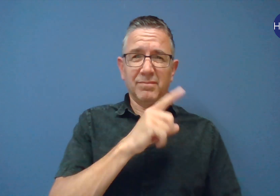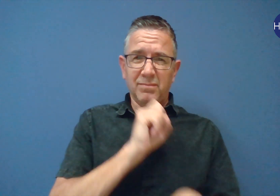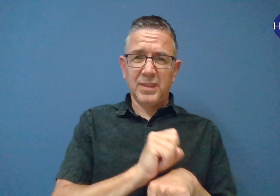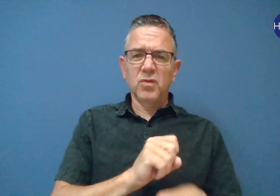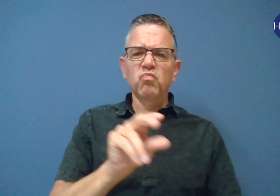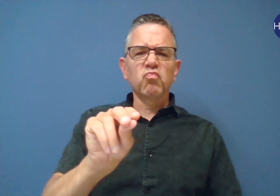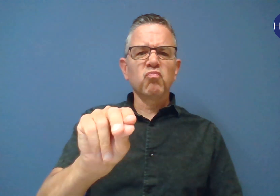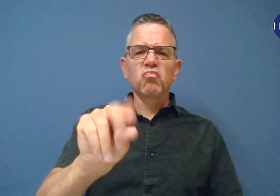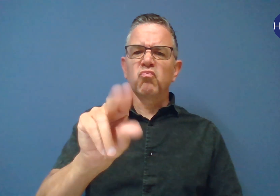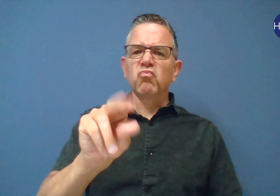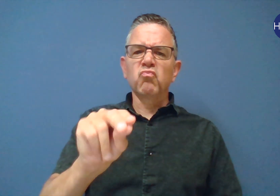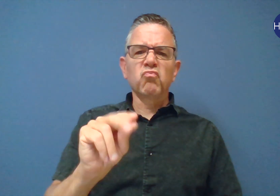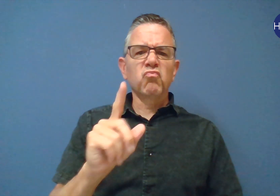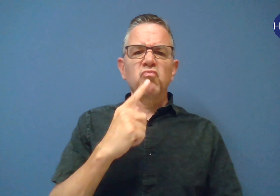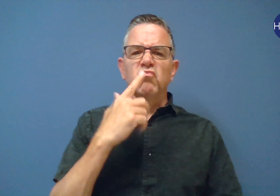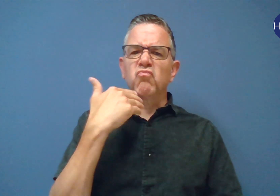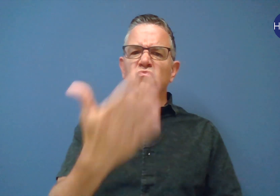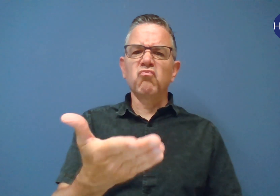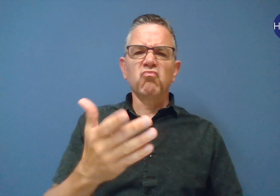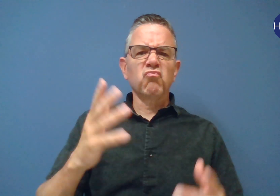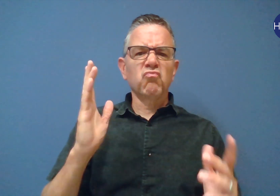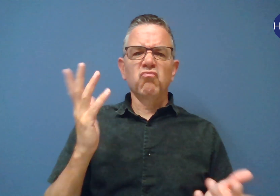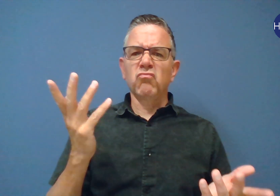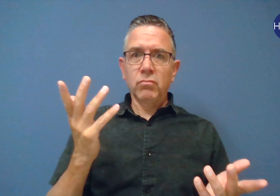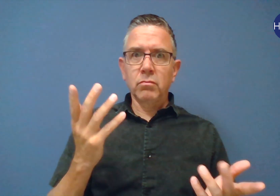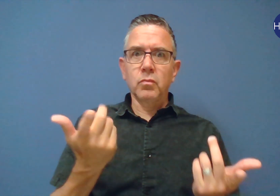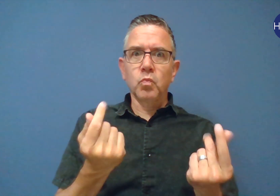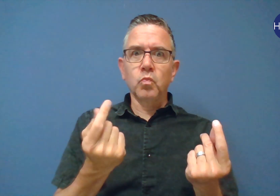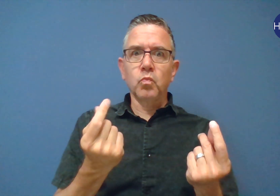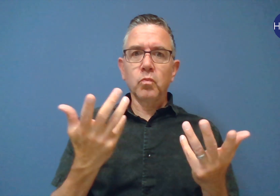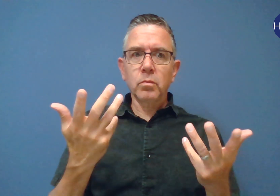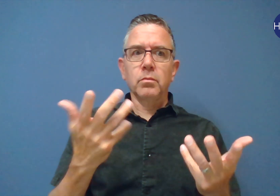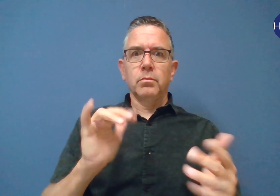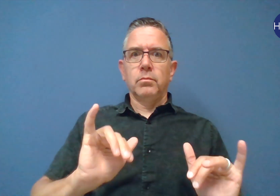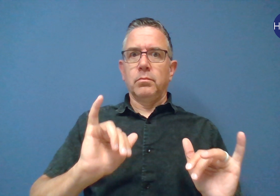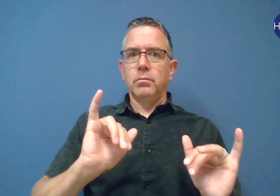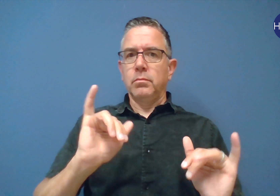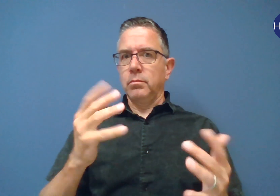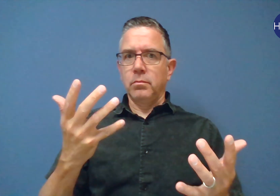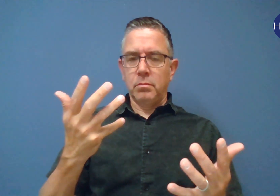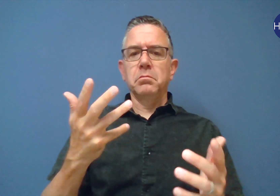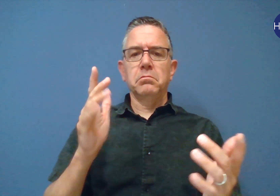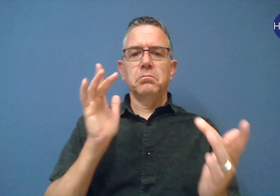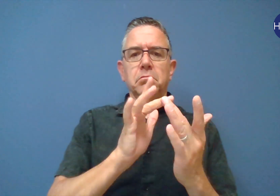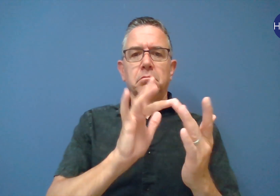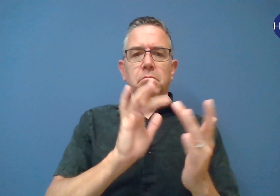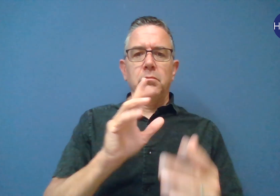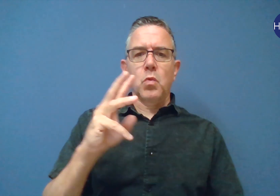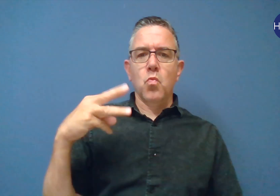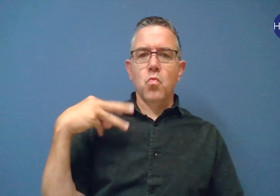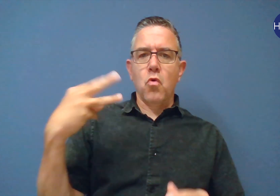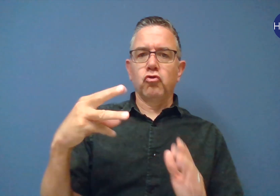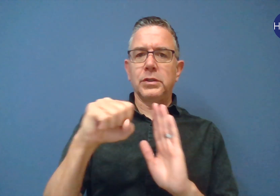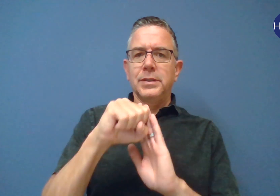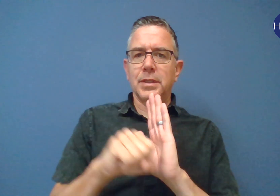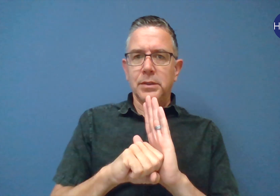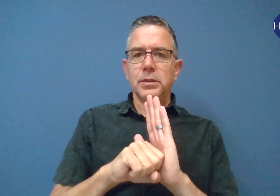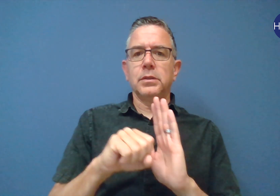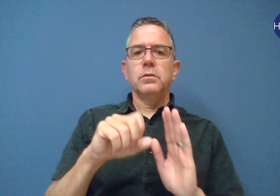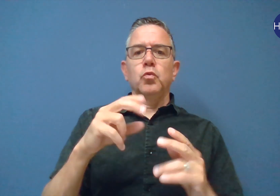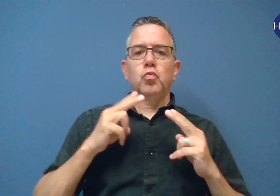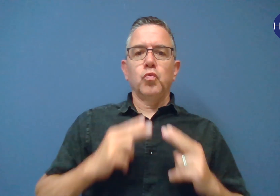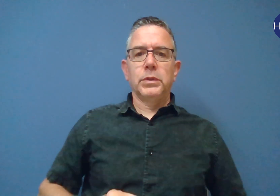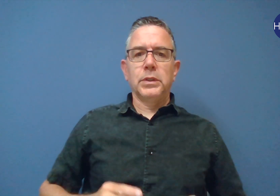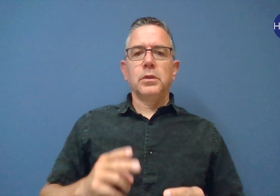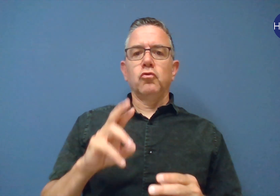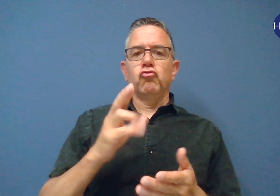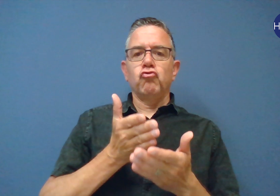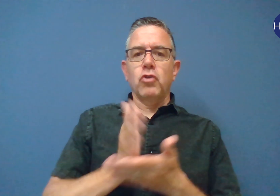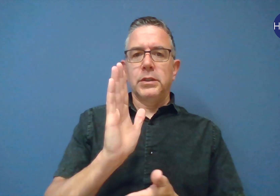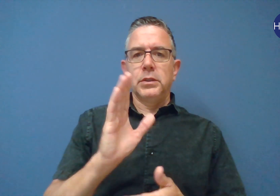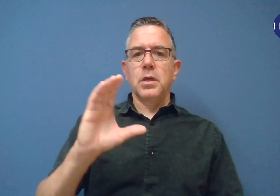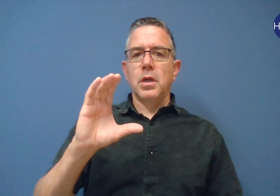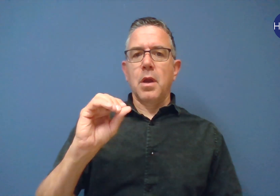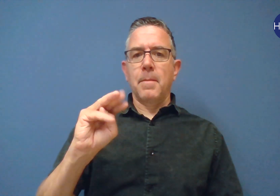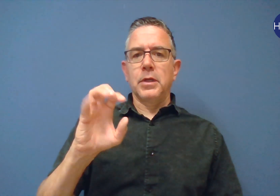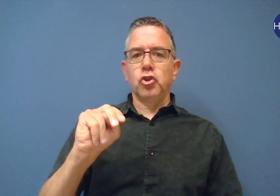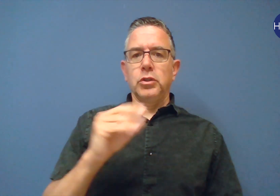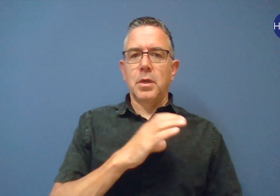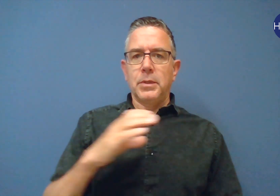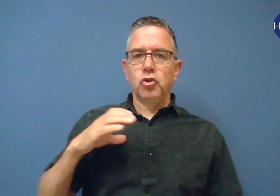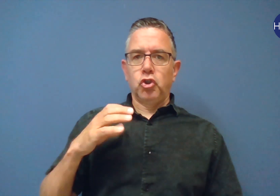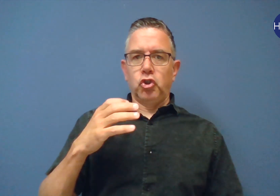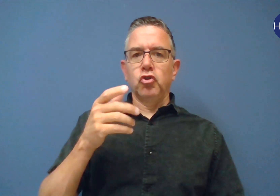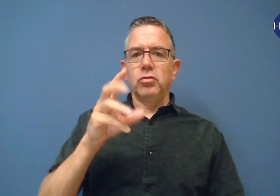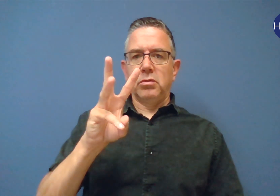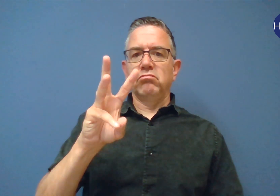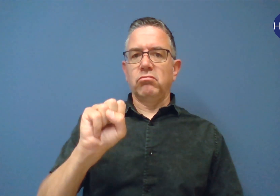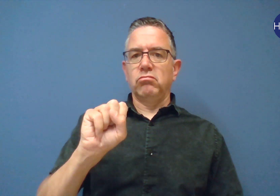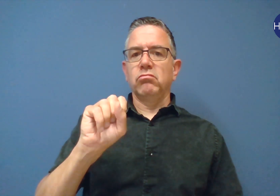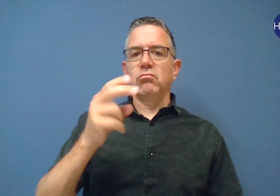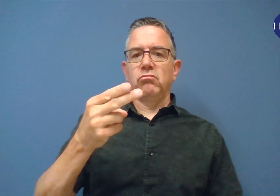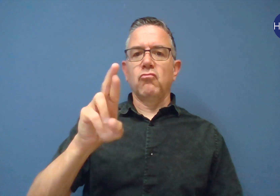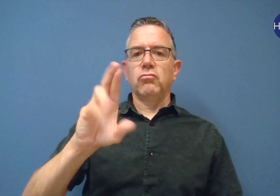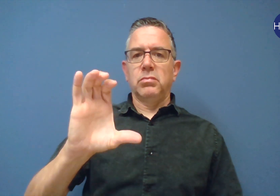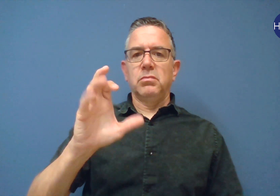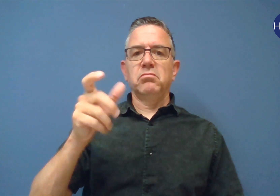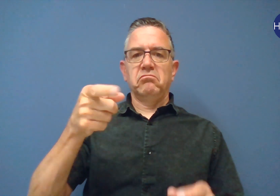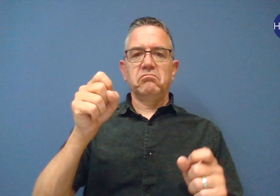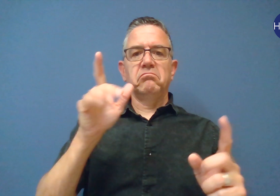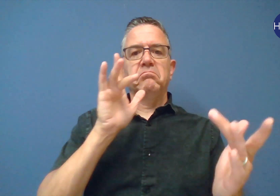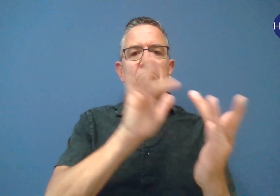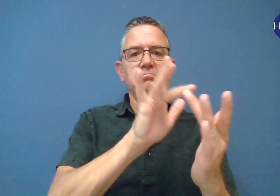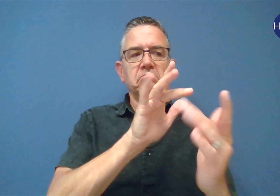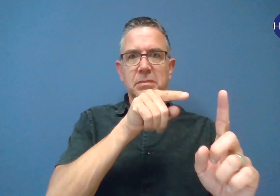If they refuse, you can file a complaint. Contact the Washington State Human Rights Commission (WSHRC).